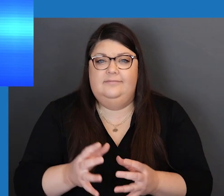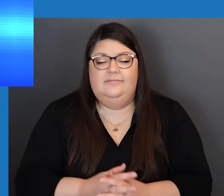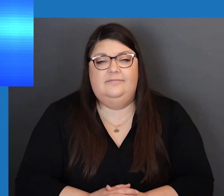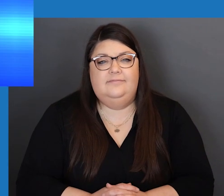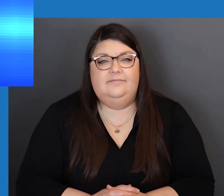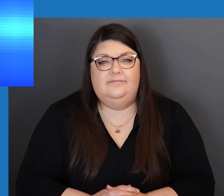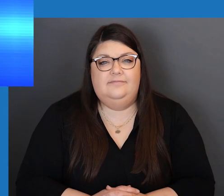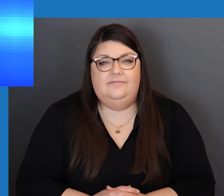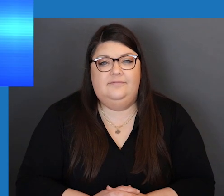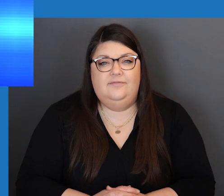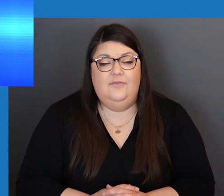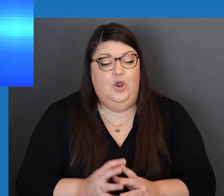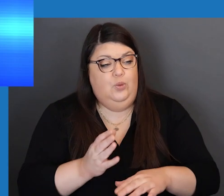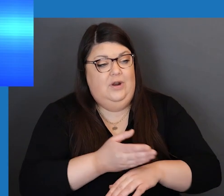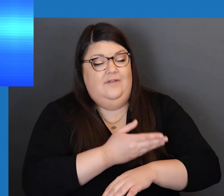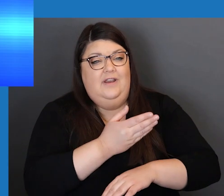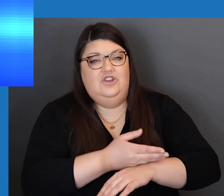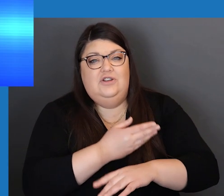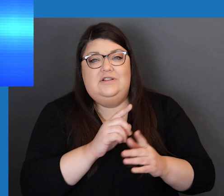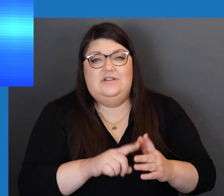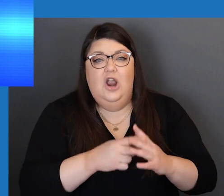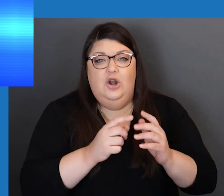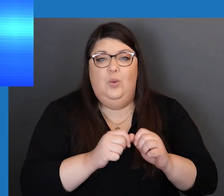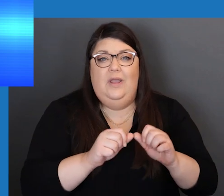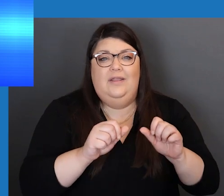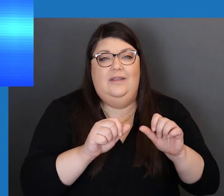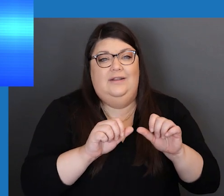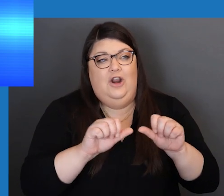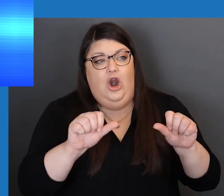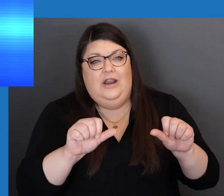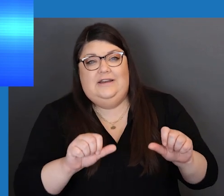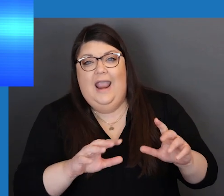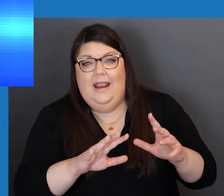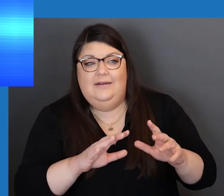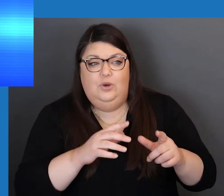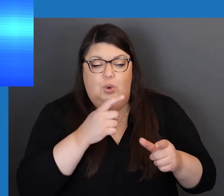well, we started with an architect that drew out the plans. We actually added three rooms.